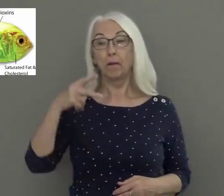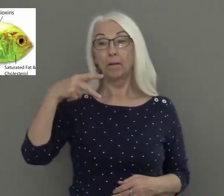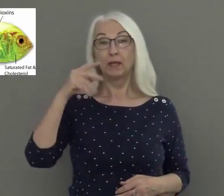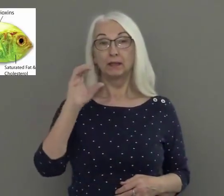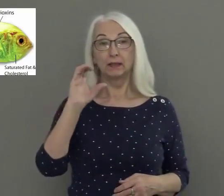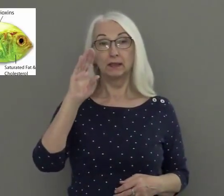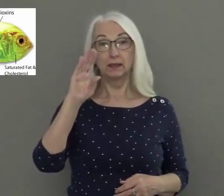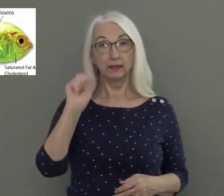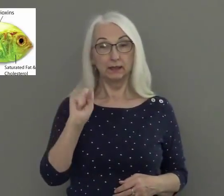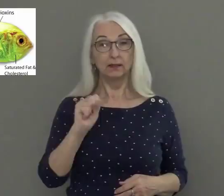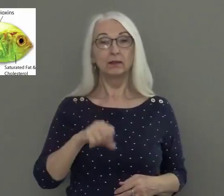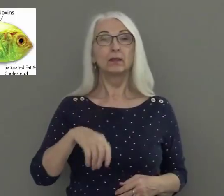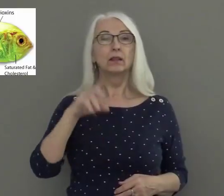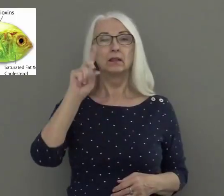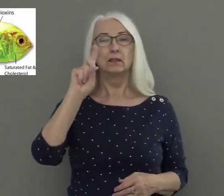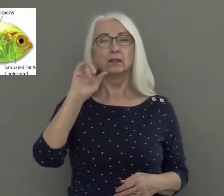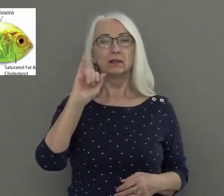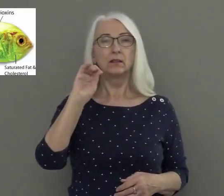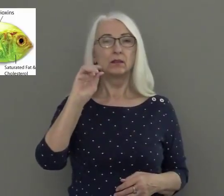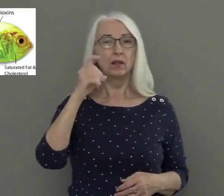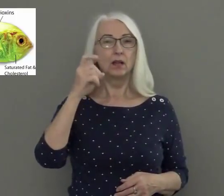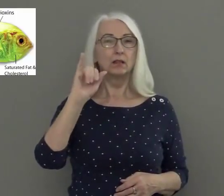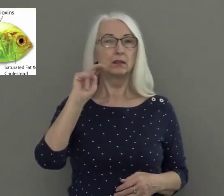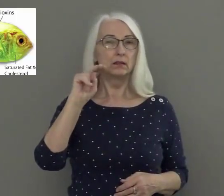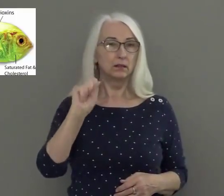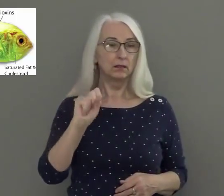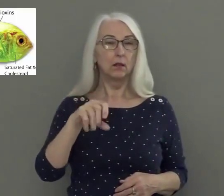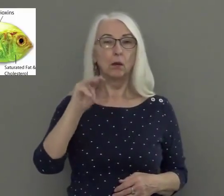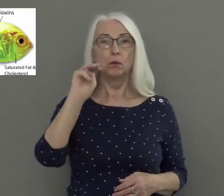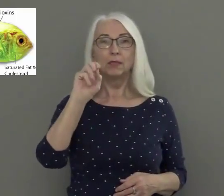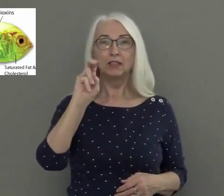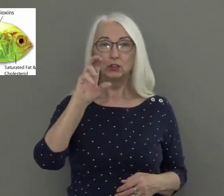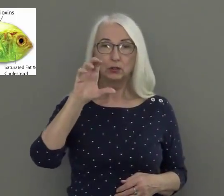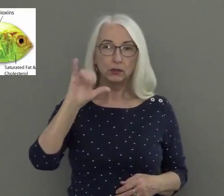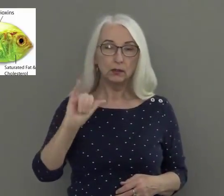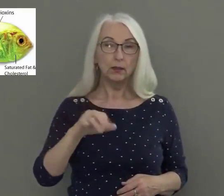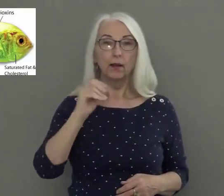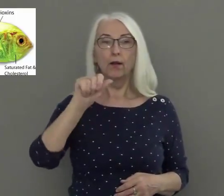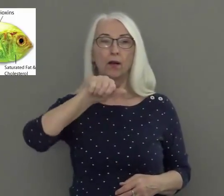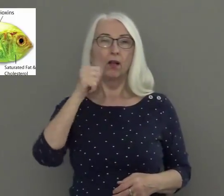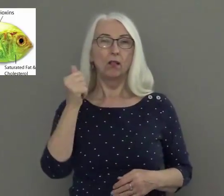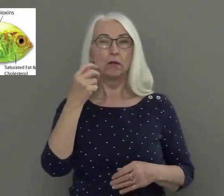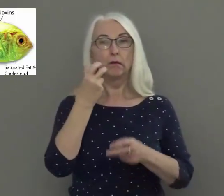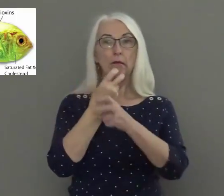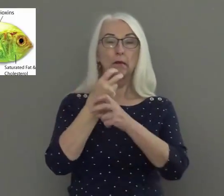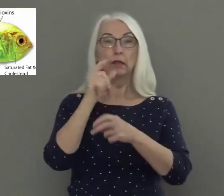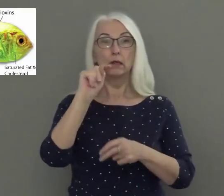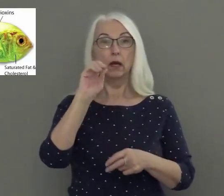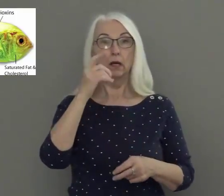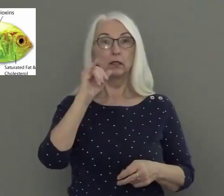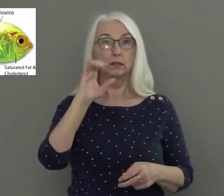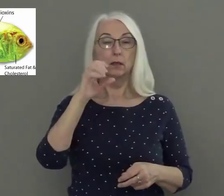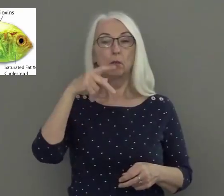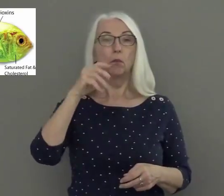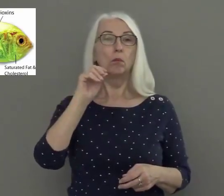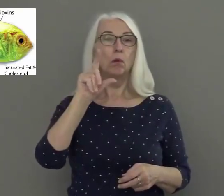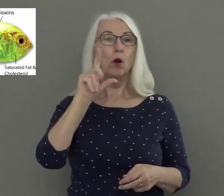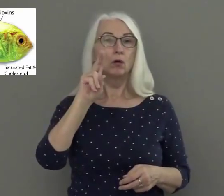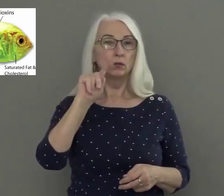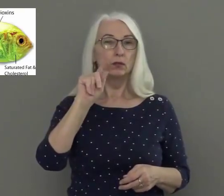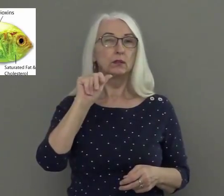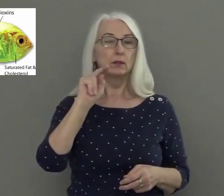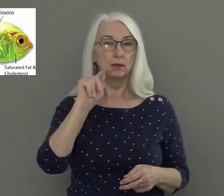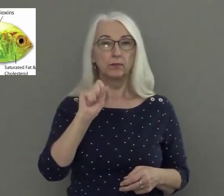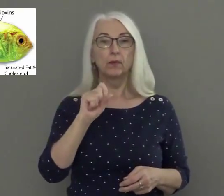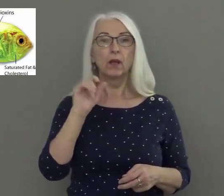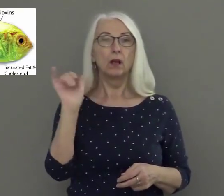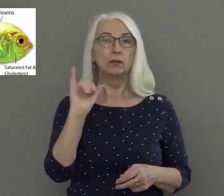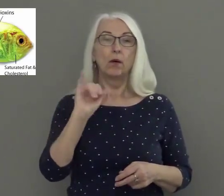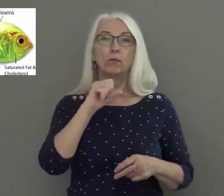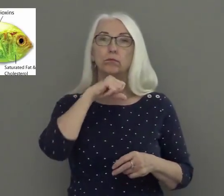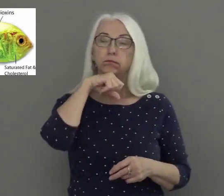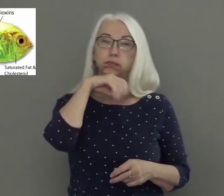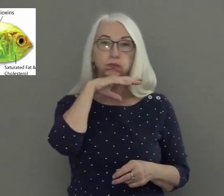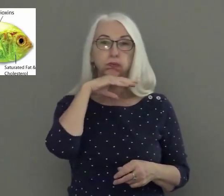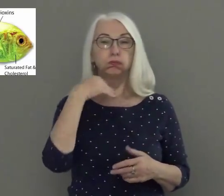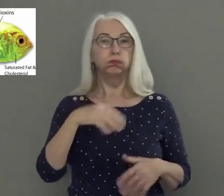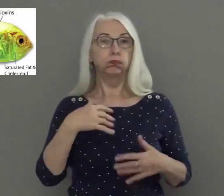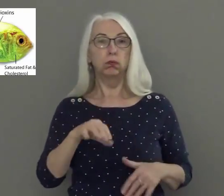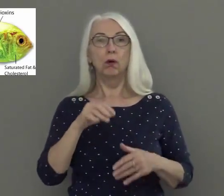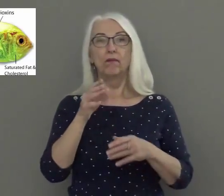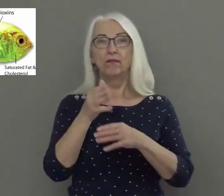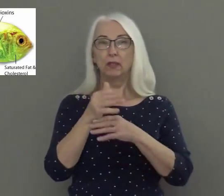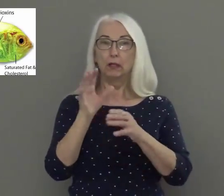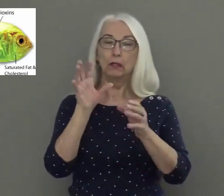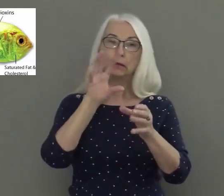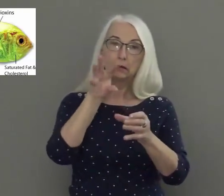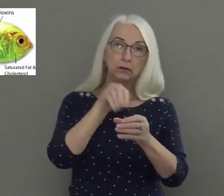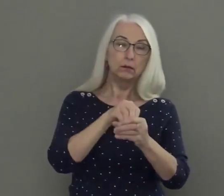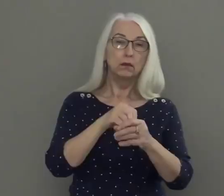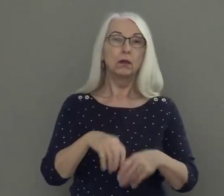PCBs, dioxin, mercury, and other toxic pollutants also contaminate the fish supply.